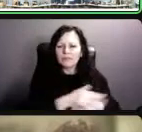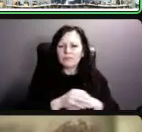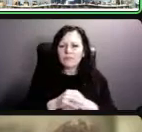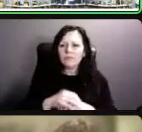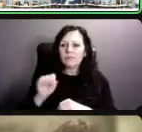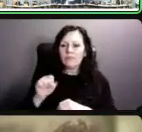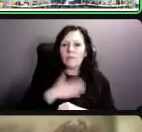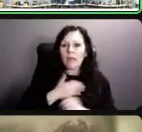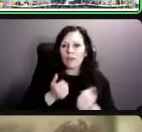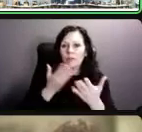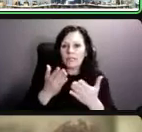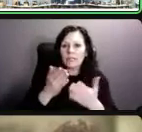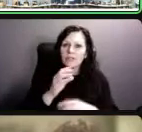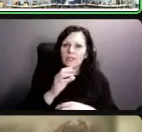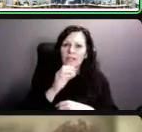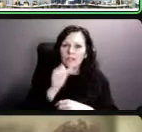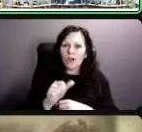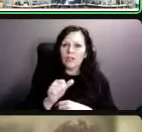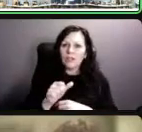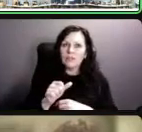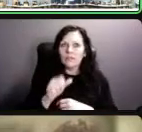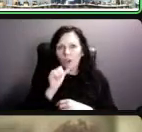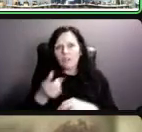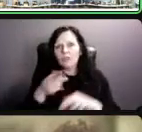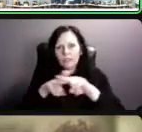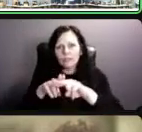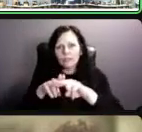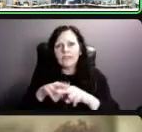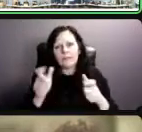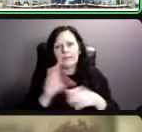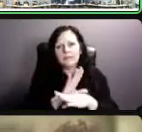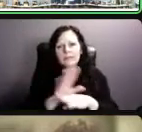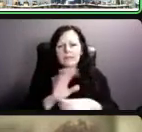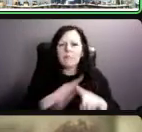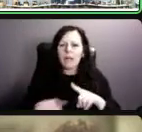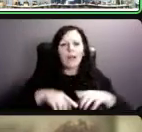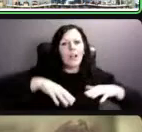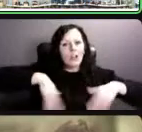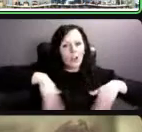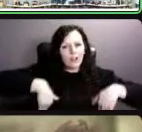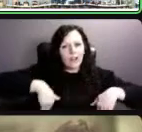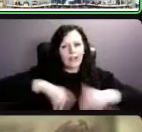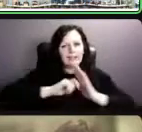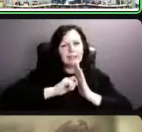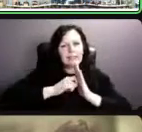BUSINESSES AS BEST WE CAN. YEAH, ABSOLUTELY.